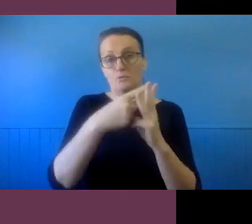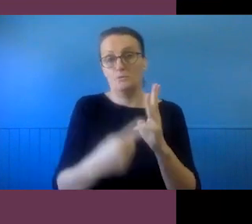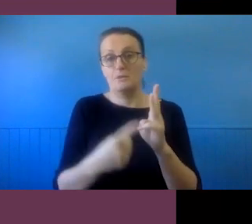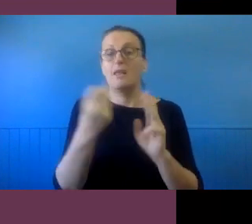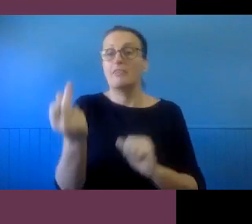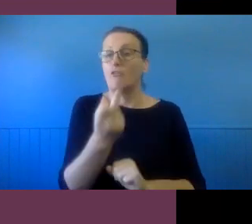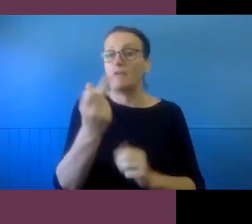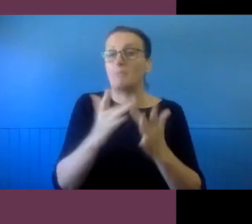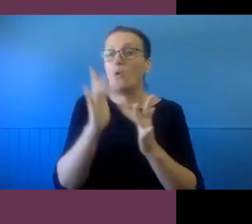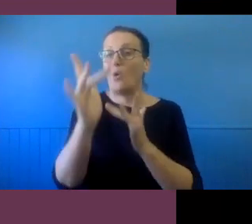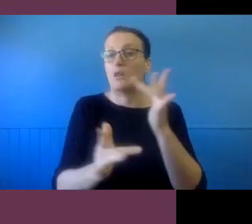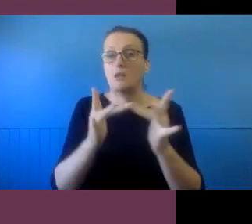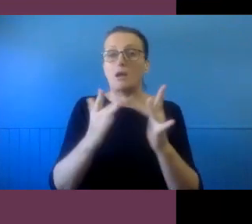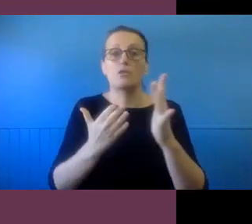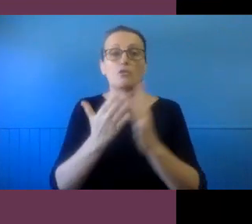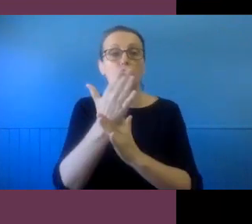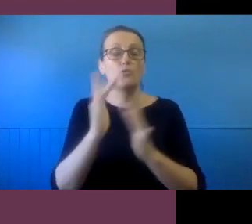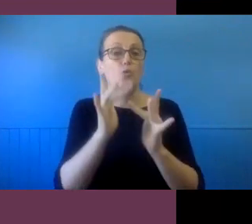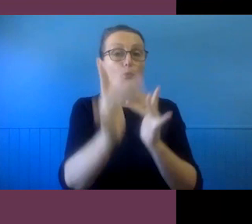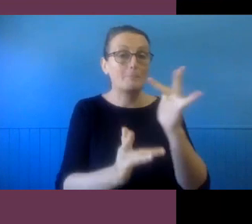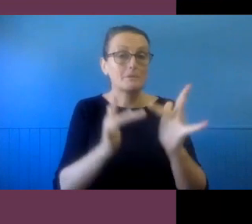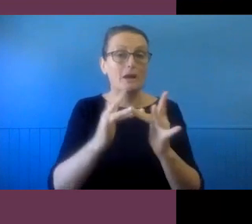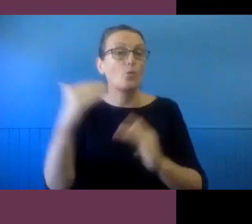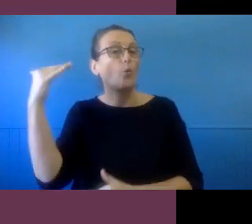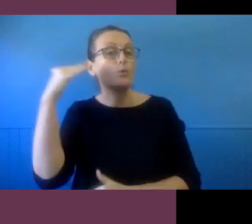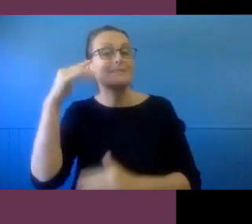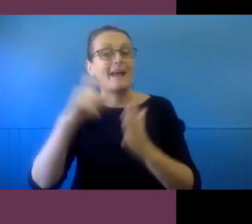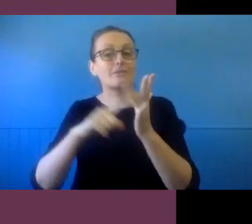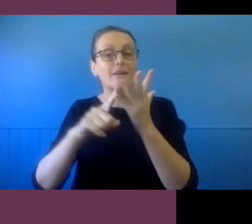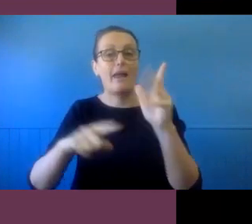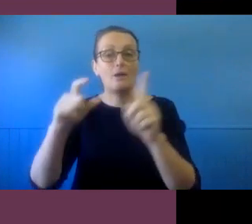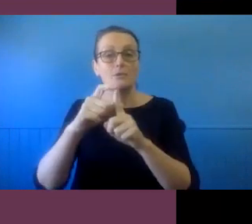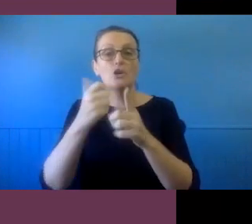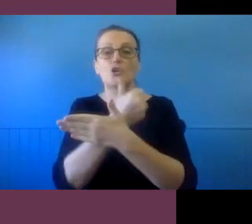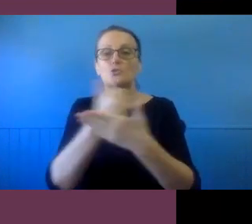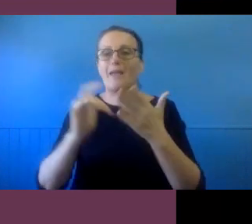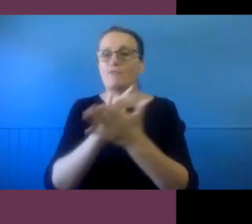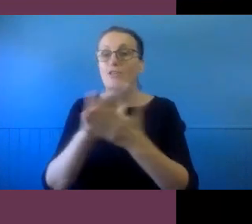website or soundcloud and every episode is released on Thursday at 5 pm.